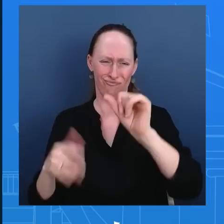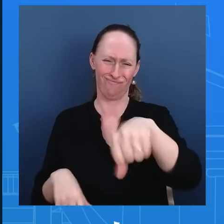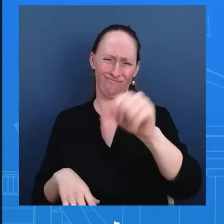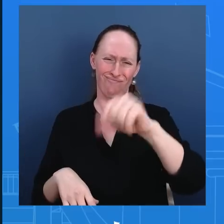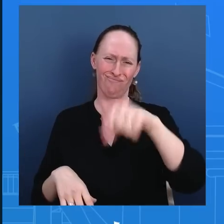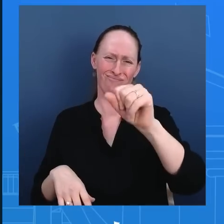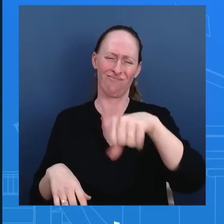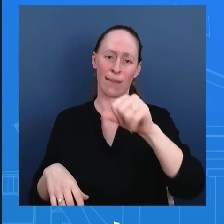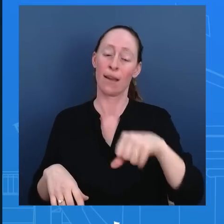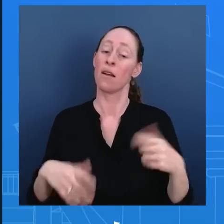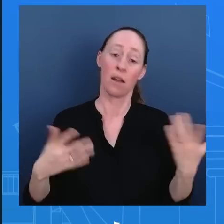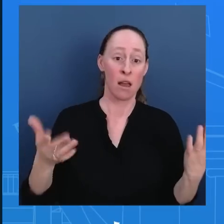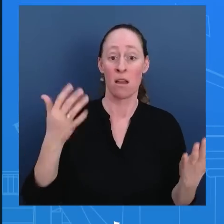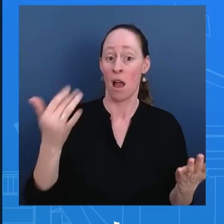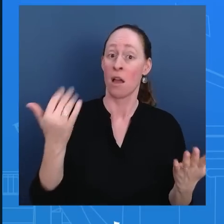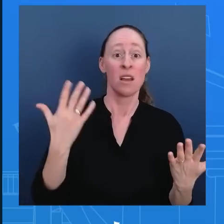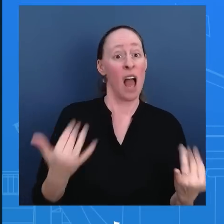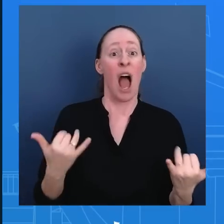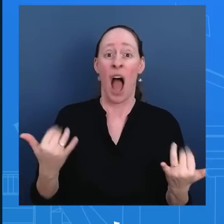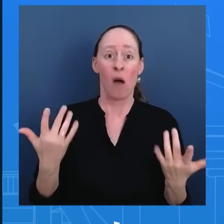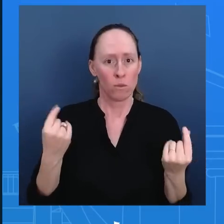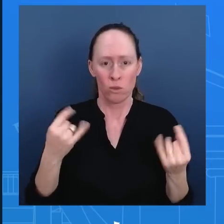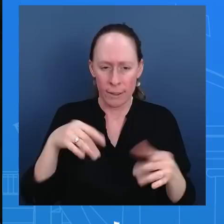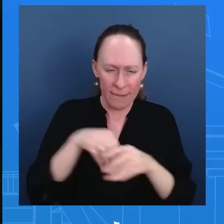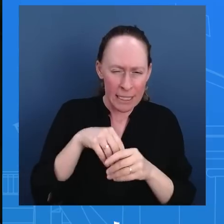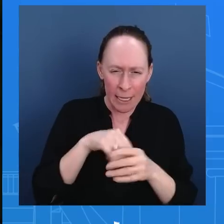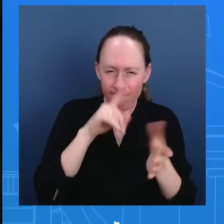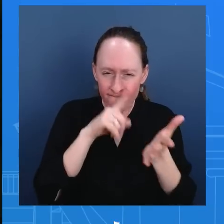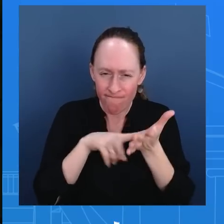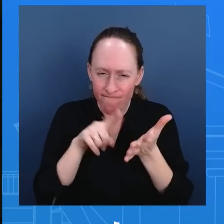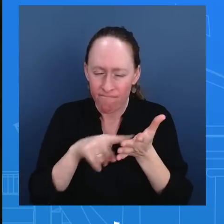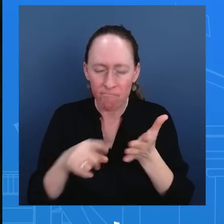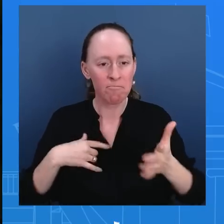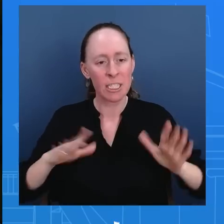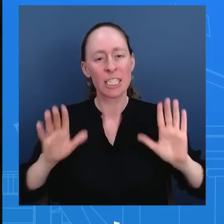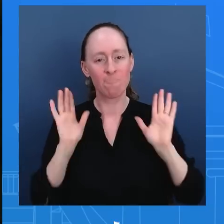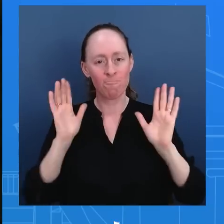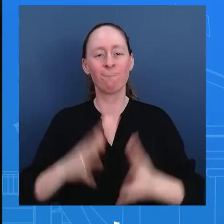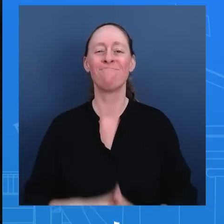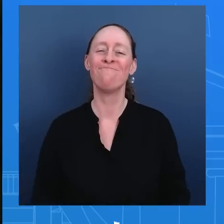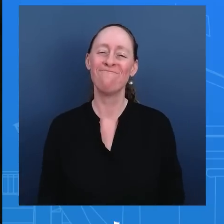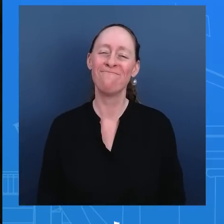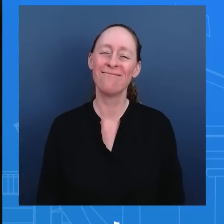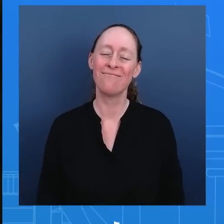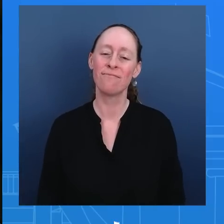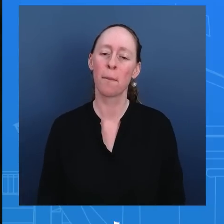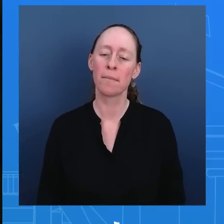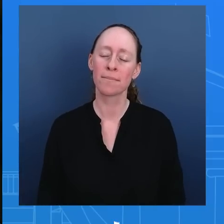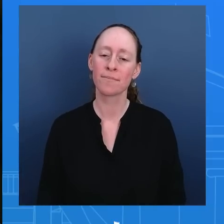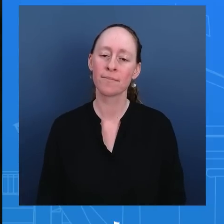And so, I’m not going to -- going to go beyond that. The Press: Since the Discord leak, has the administration -- what has the administration done